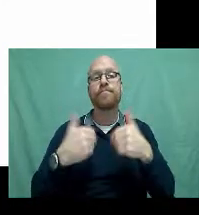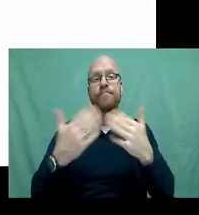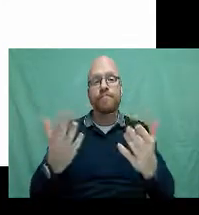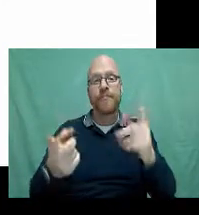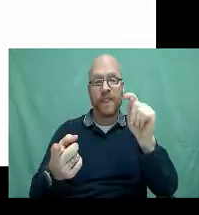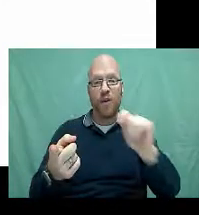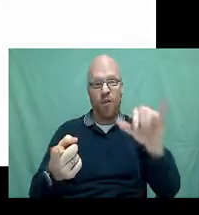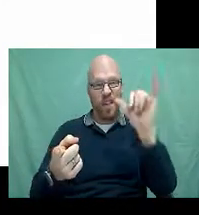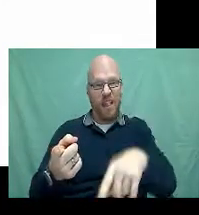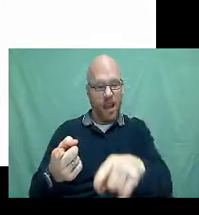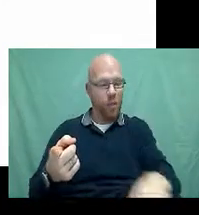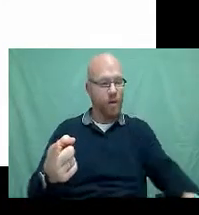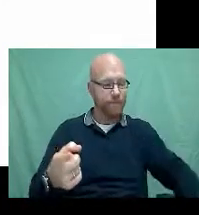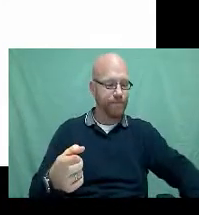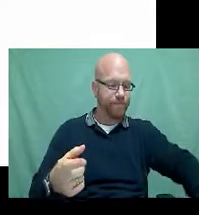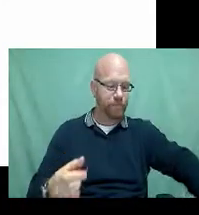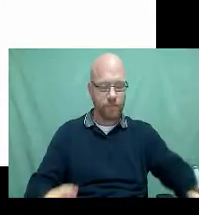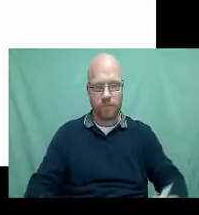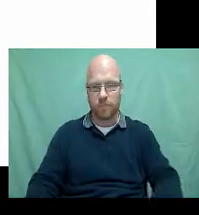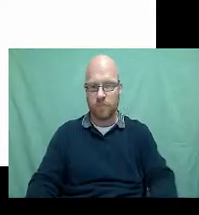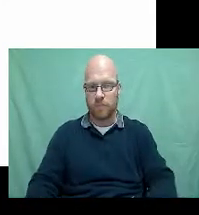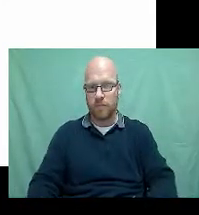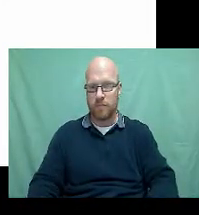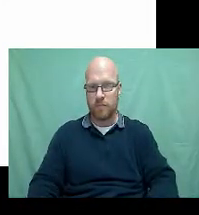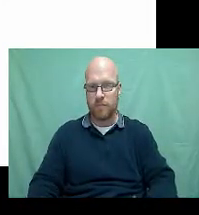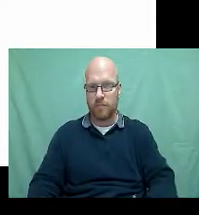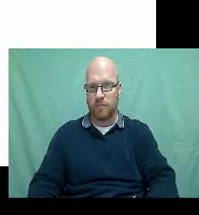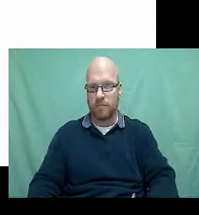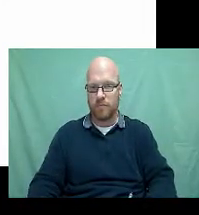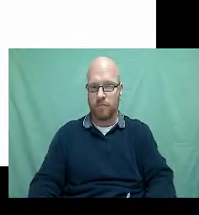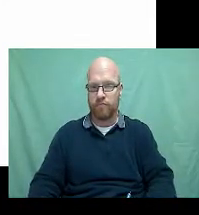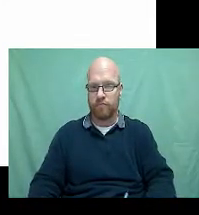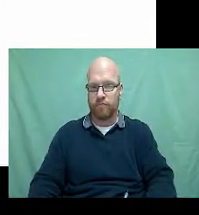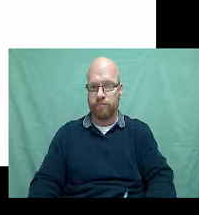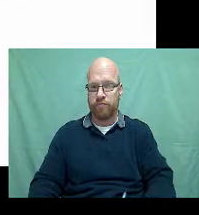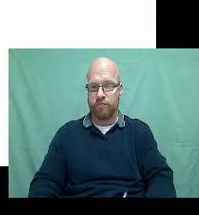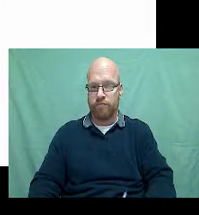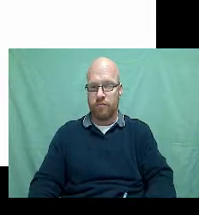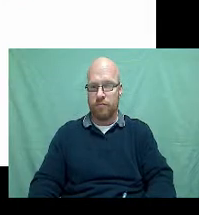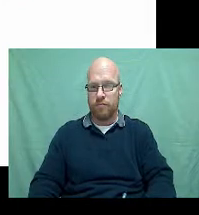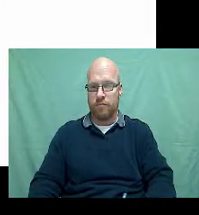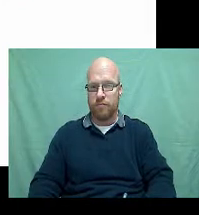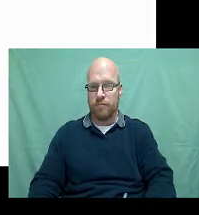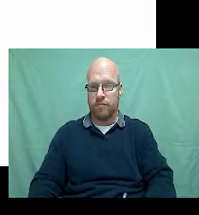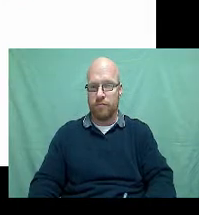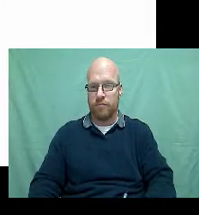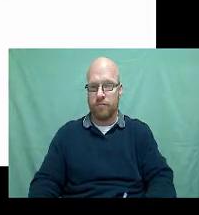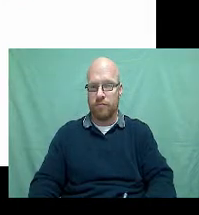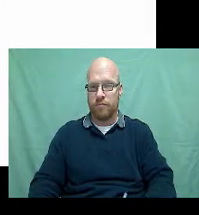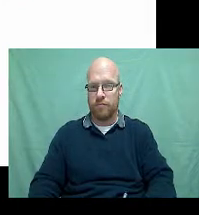It is the sum of two squares. So, therefore example c is prime.